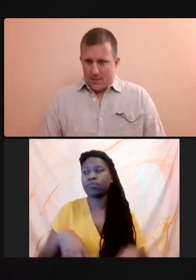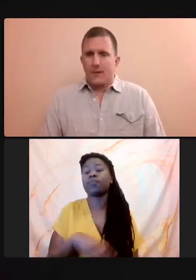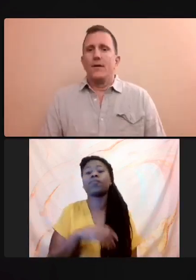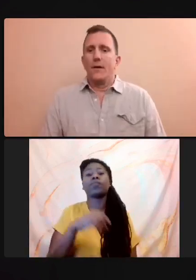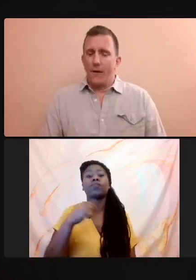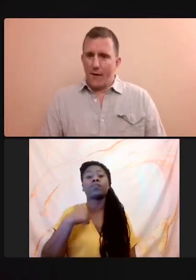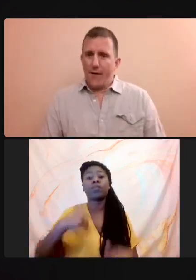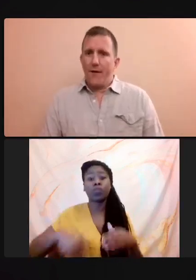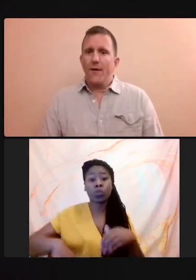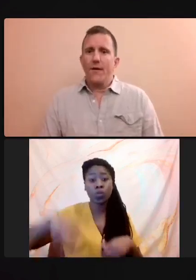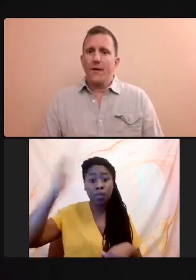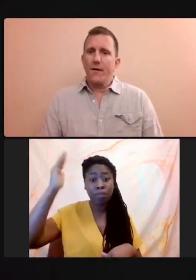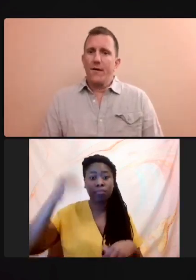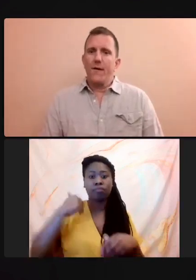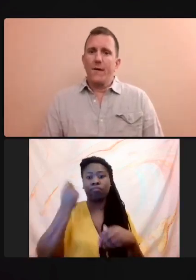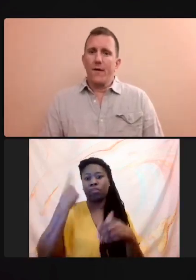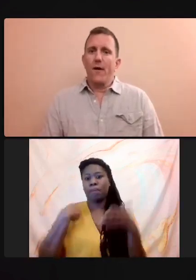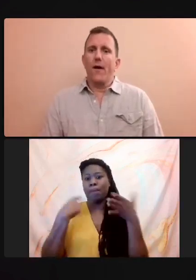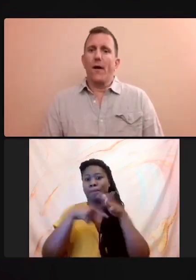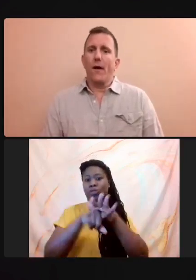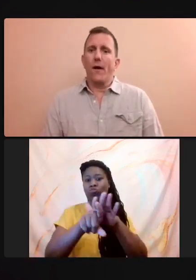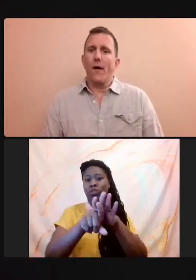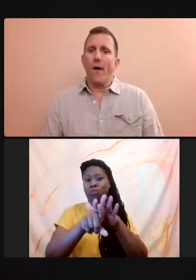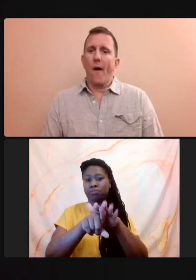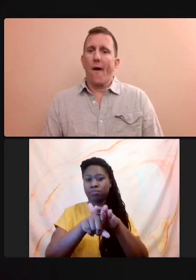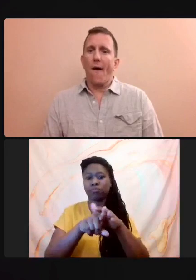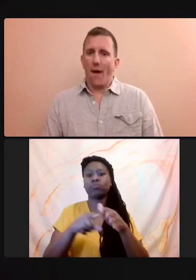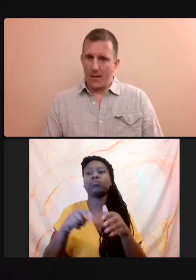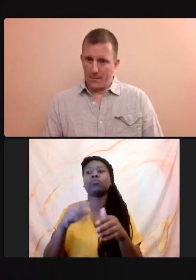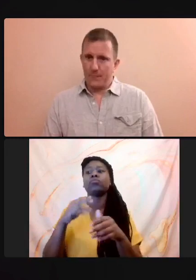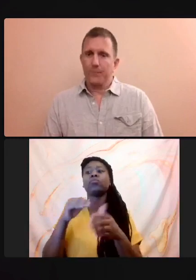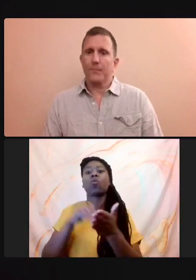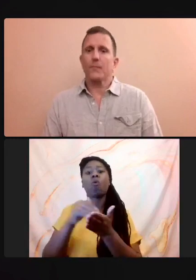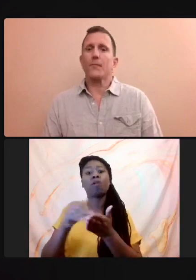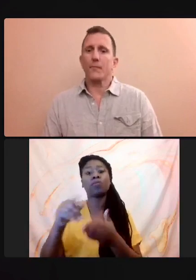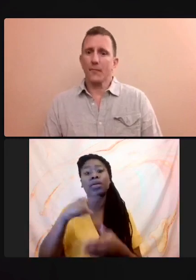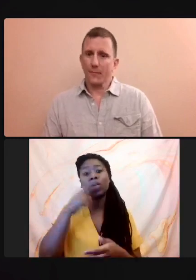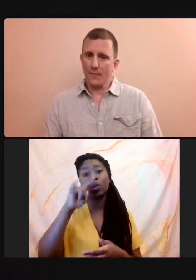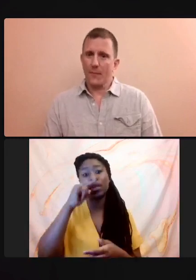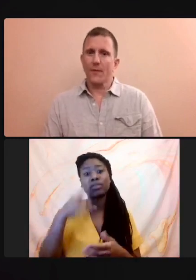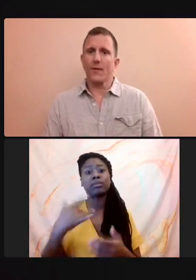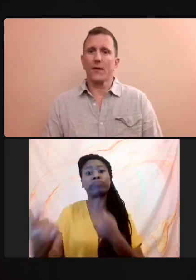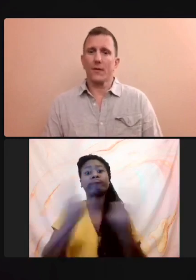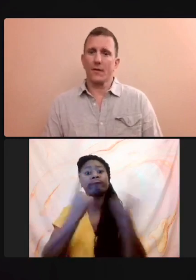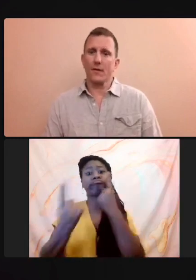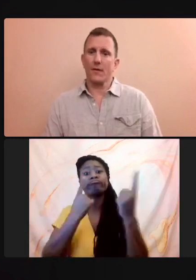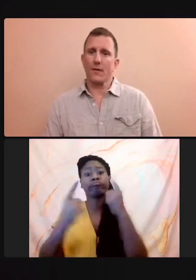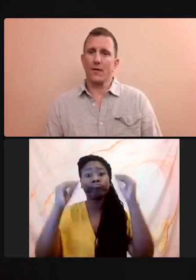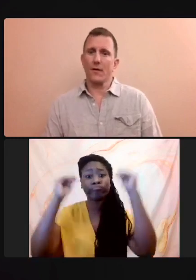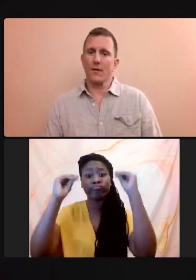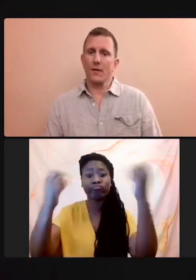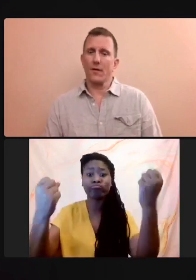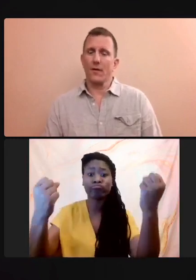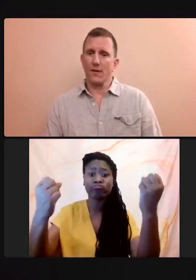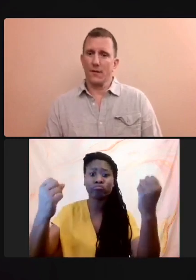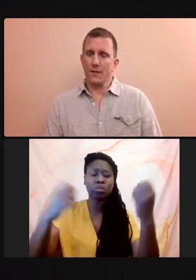So growing up, I was mainstreamed and oftentimes hearing students will come to me and ask me to teach them American Sign Language.